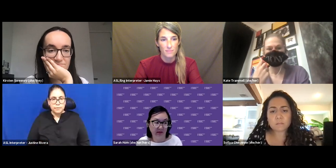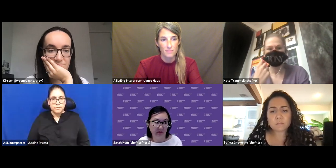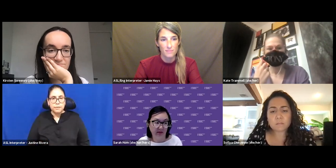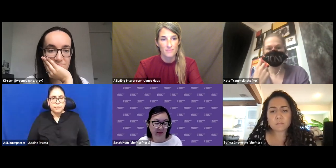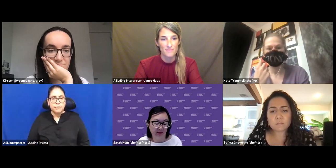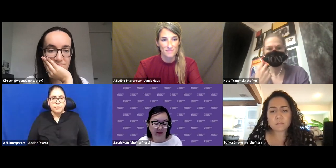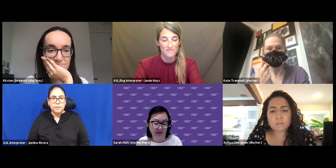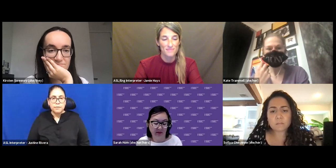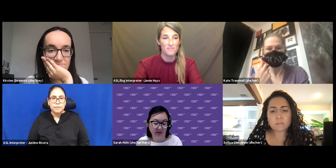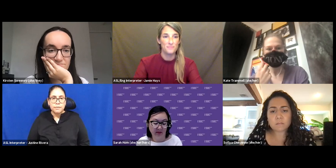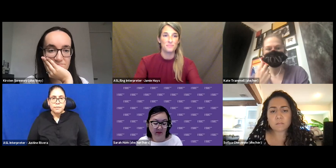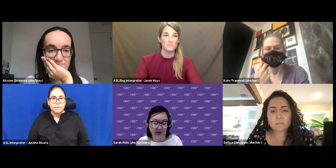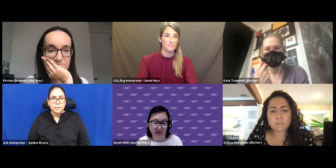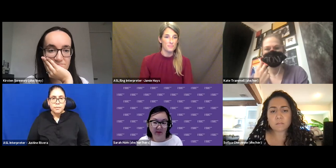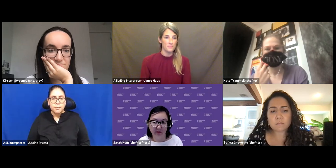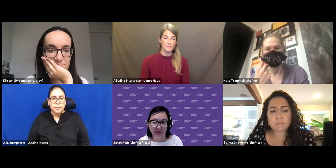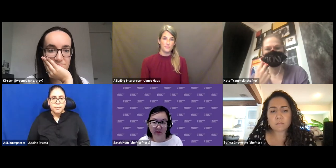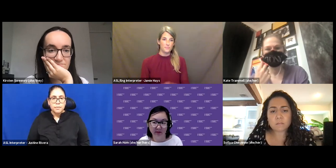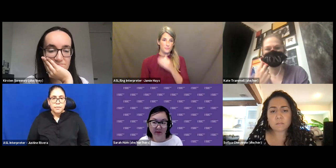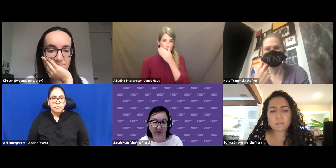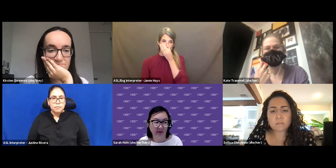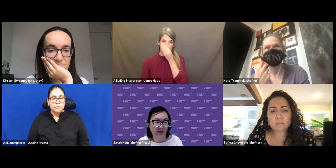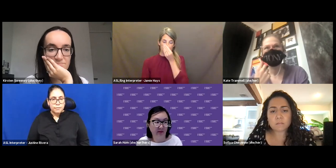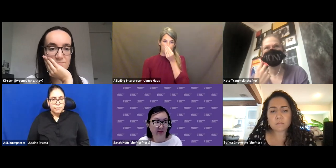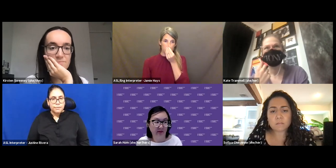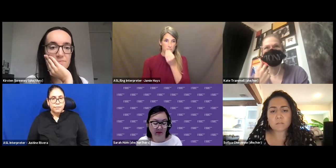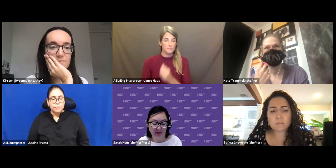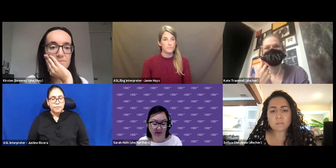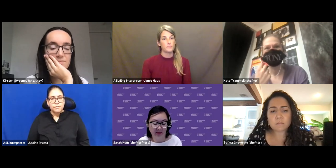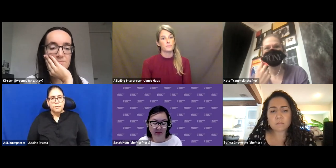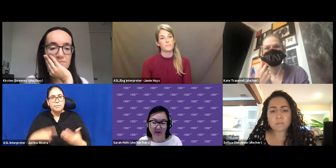so I'll start with my involvement with A.R.T./New